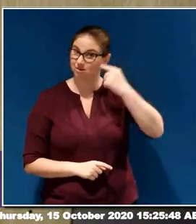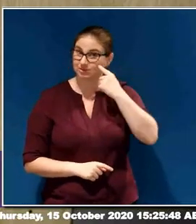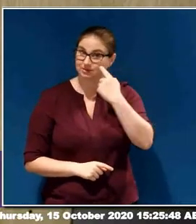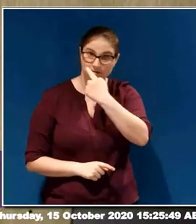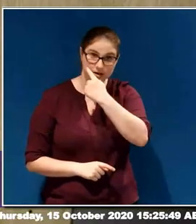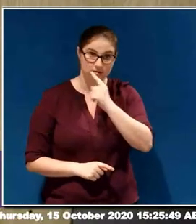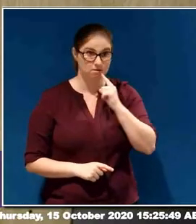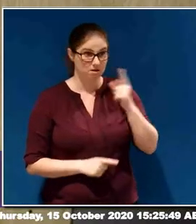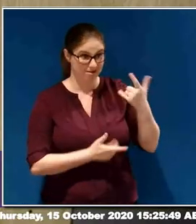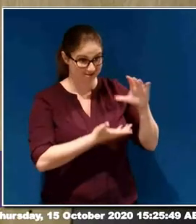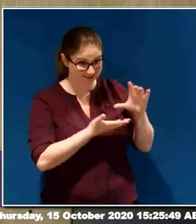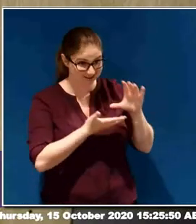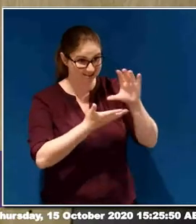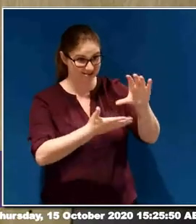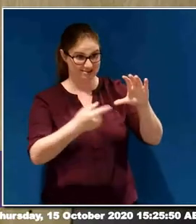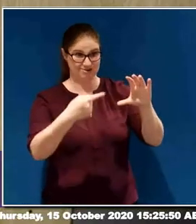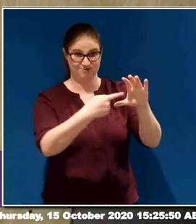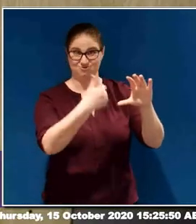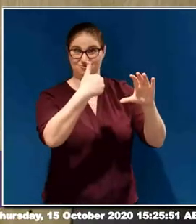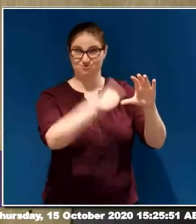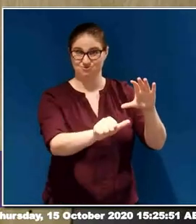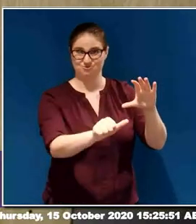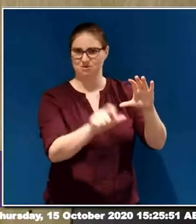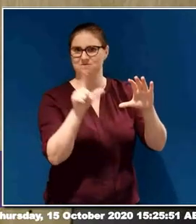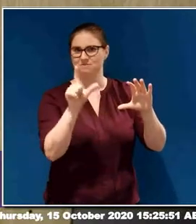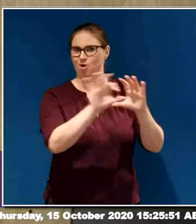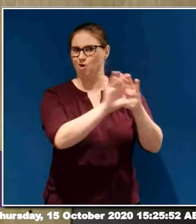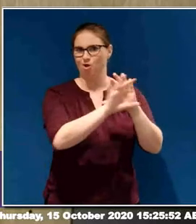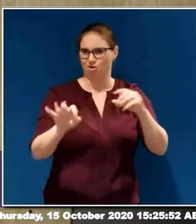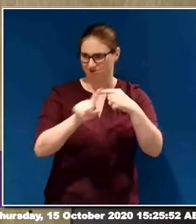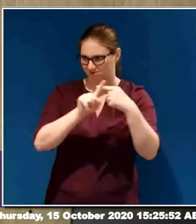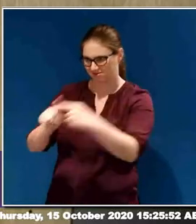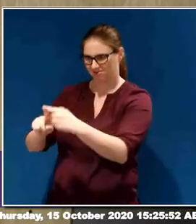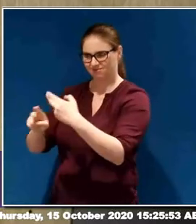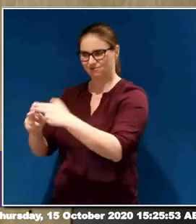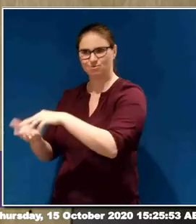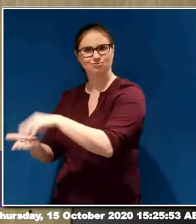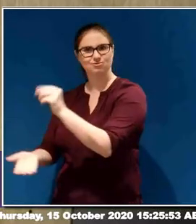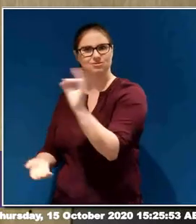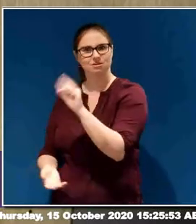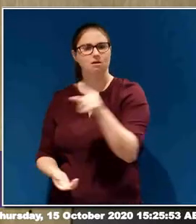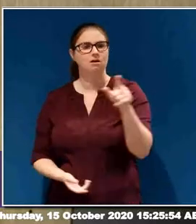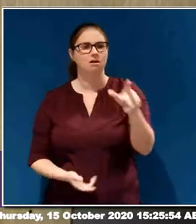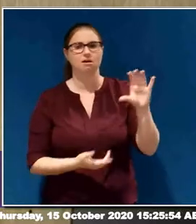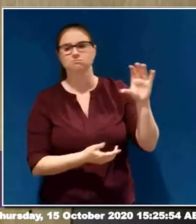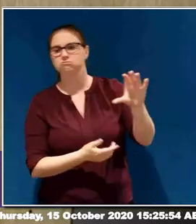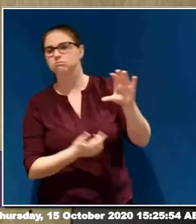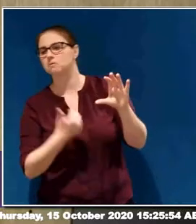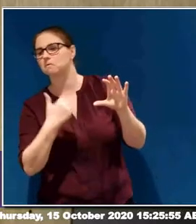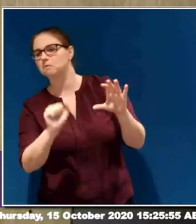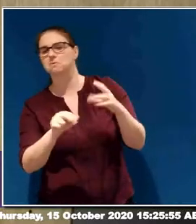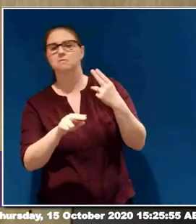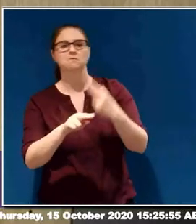It can be used sometimes, I think, inappropriately to employ senior staff.